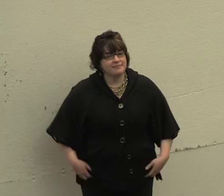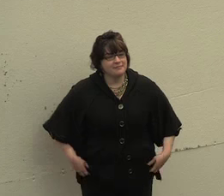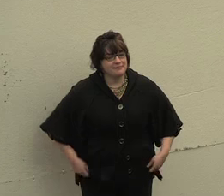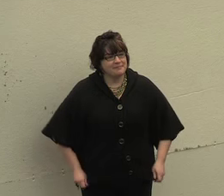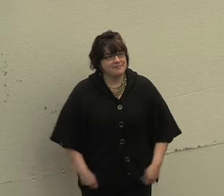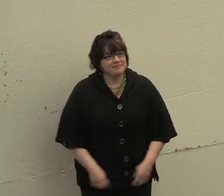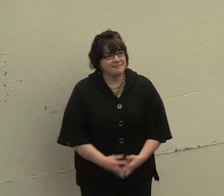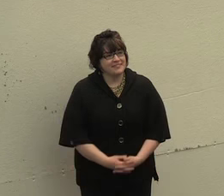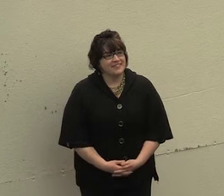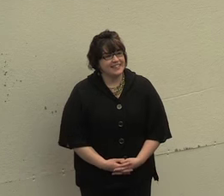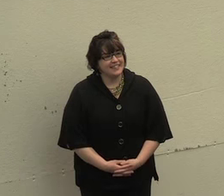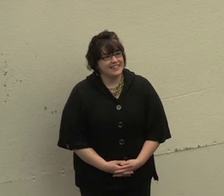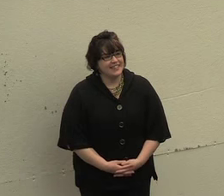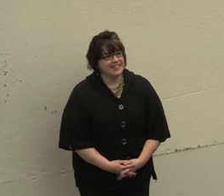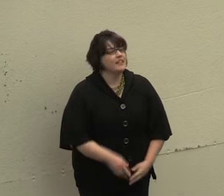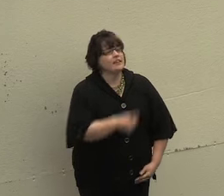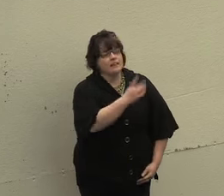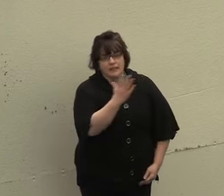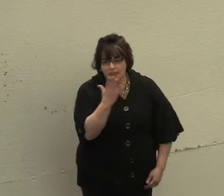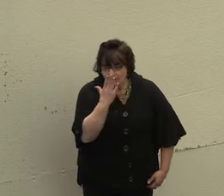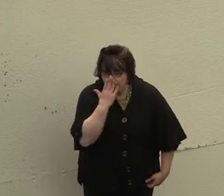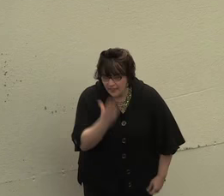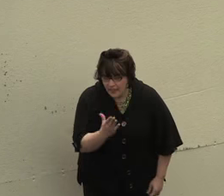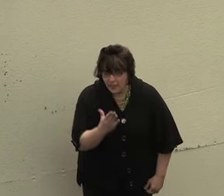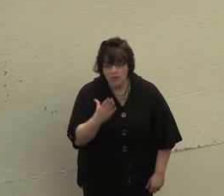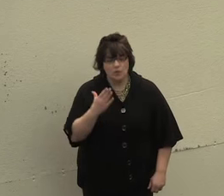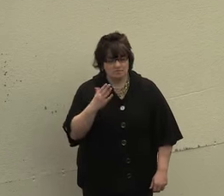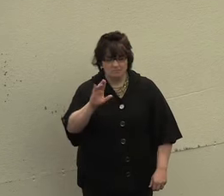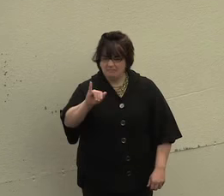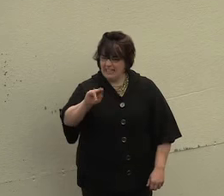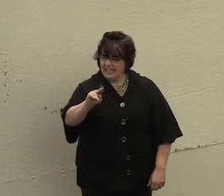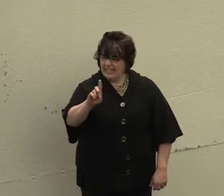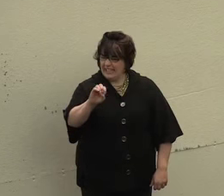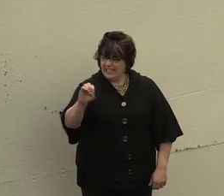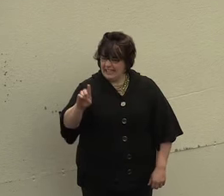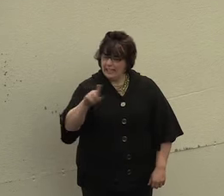Thank you. I think, indeed, you are exploring new architecture.